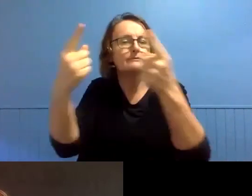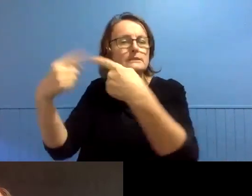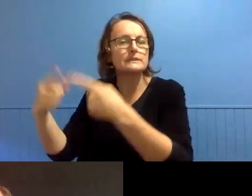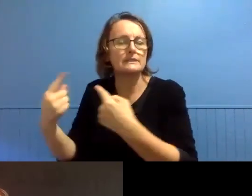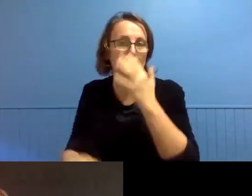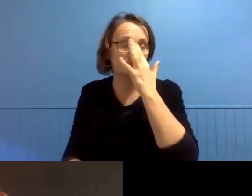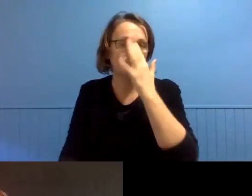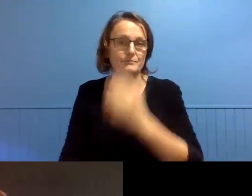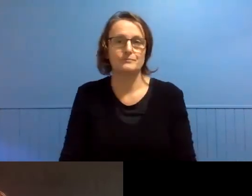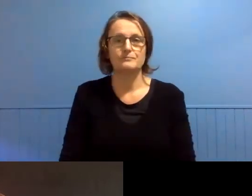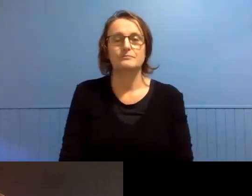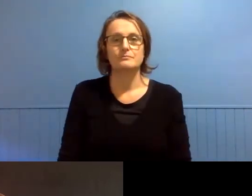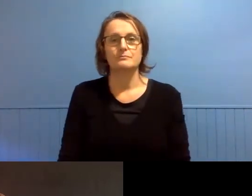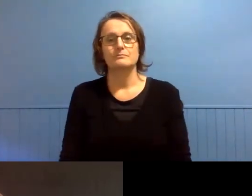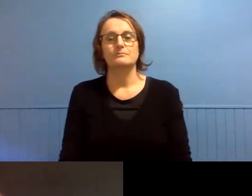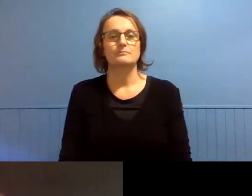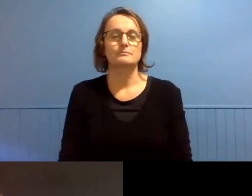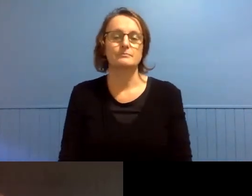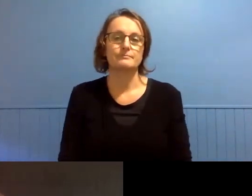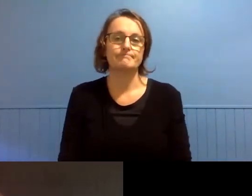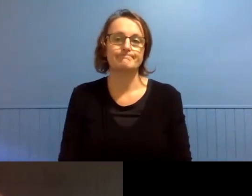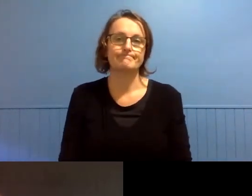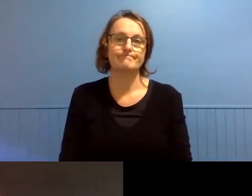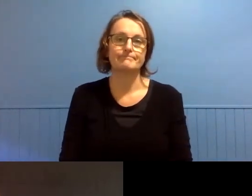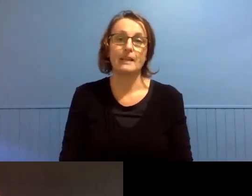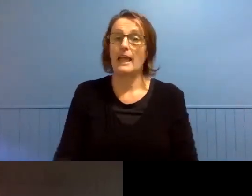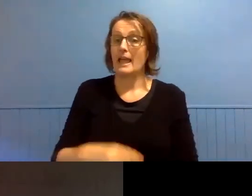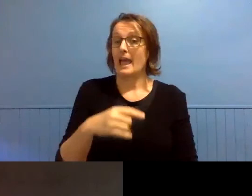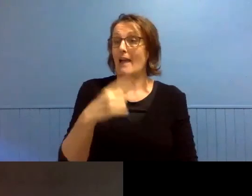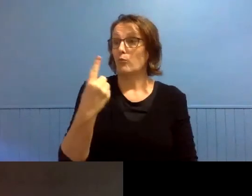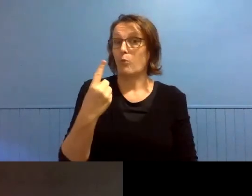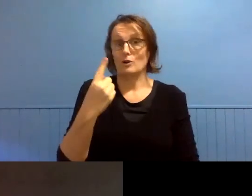Monica made a suggestion and maybe take that as a